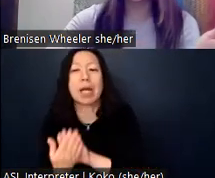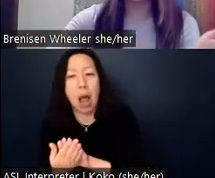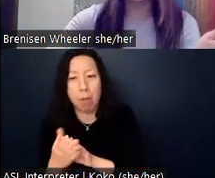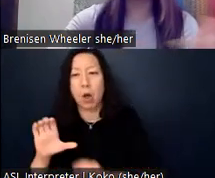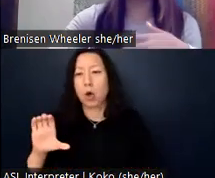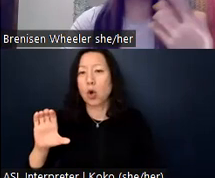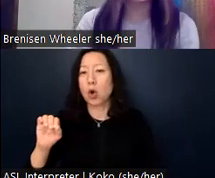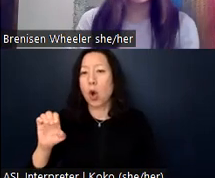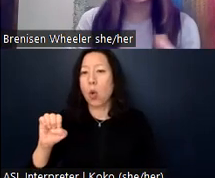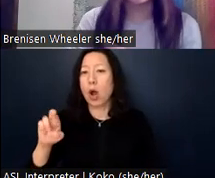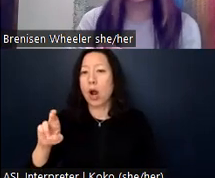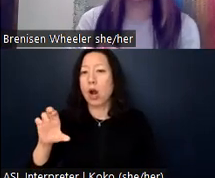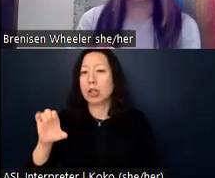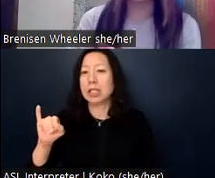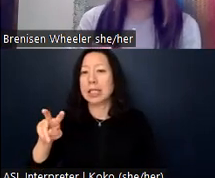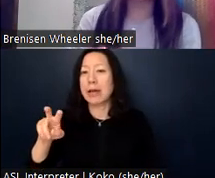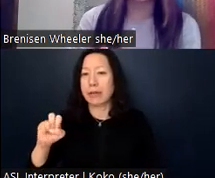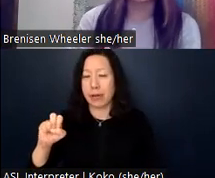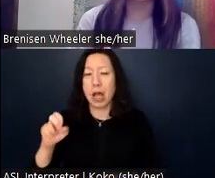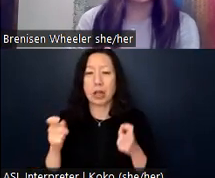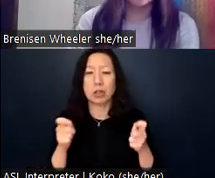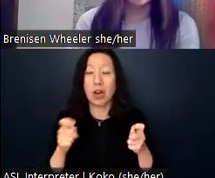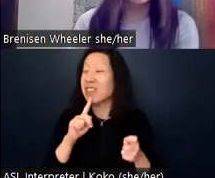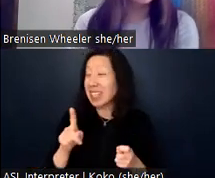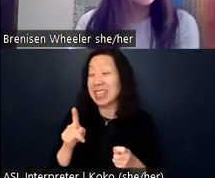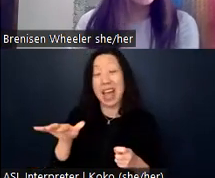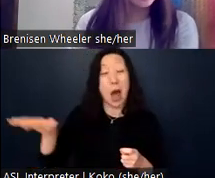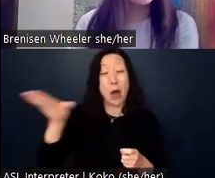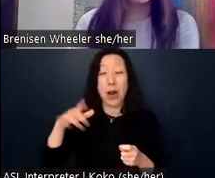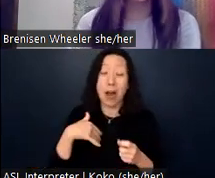there on a boot. 12:18:00 Also have a whole webinar that explores the term. 12:18:02 Further on a Youtube. channel, so